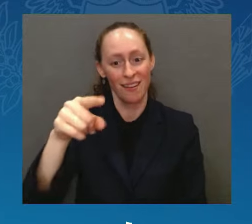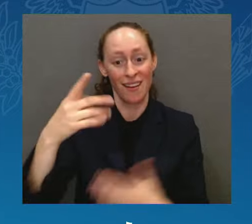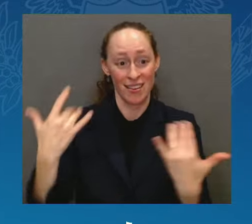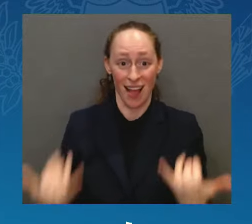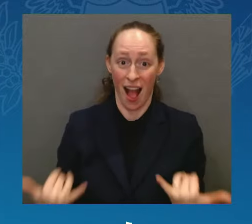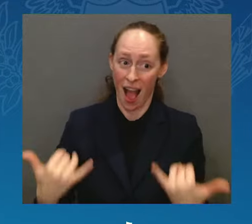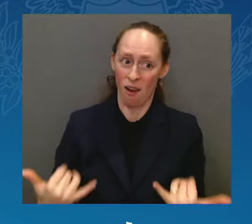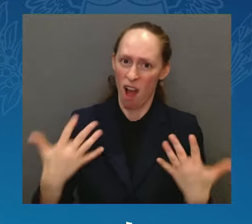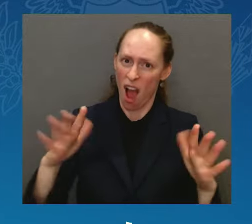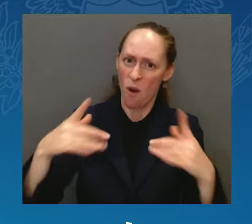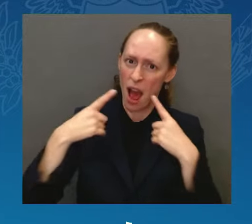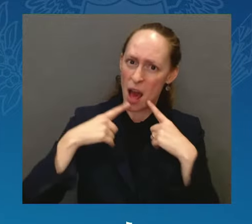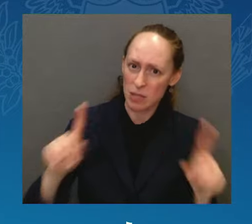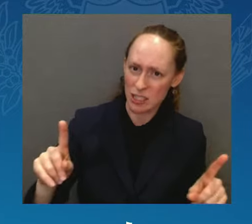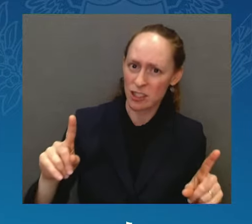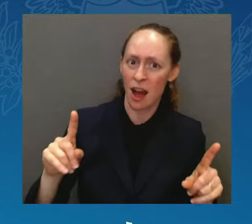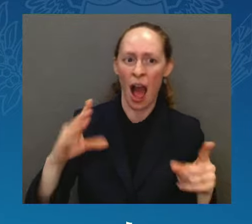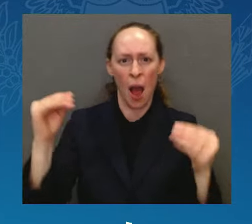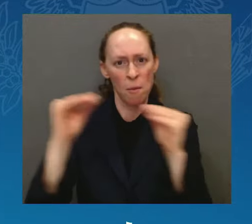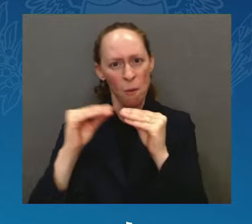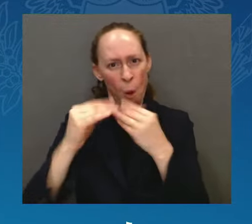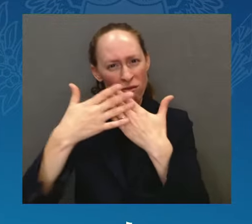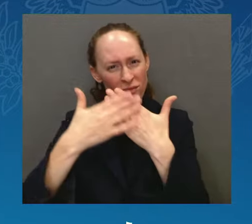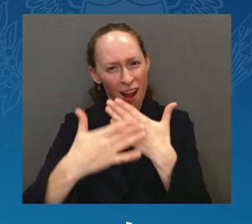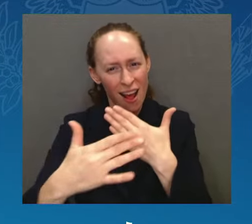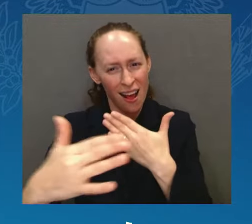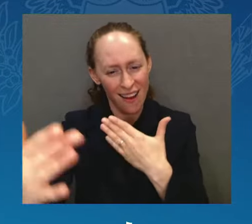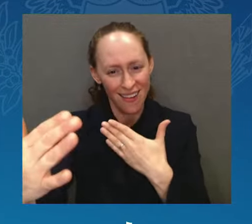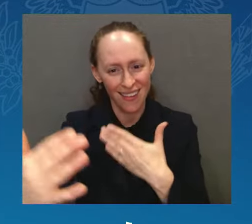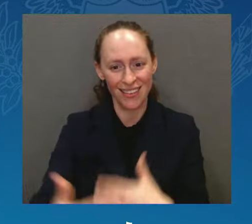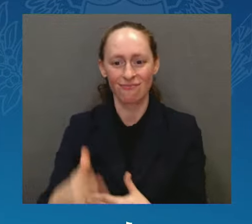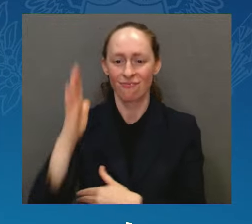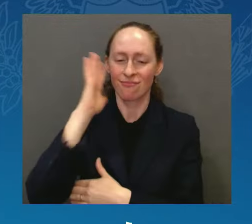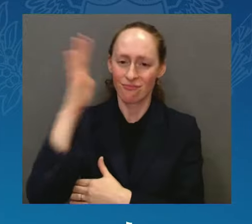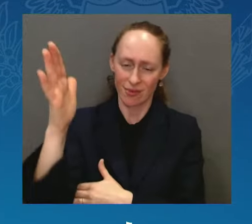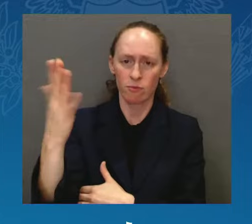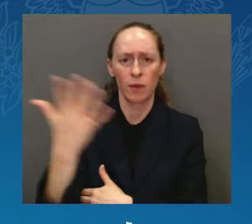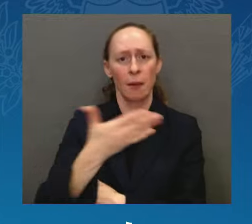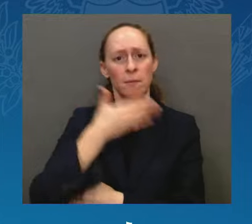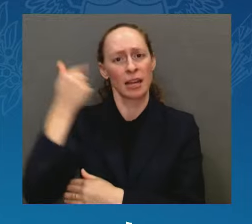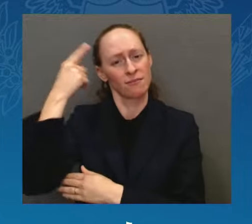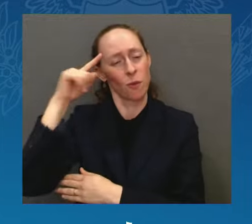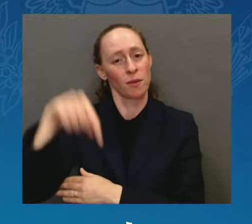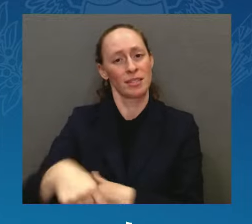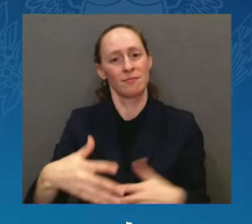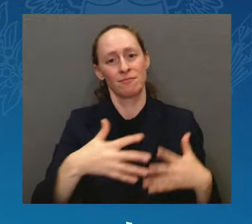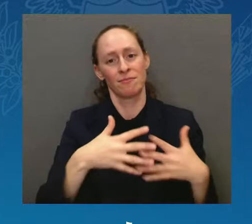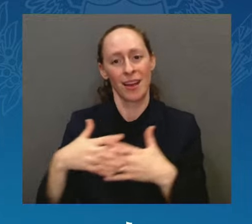and the growth of our nation. And with that, it is my pleasure to welcome Gaby Moreno.